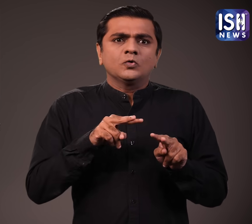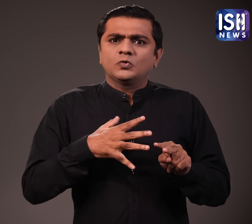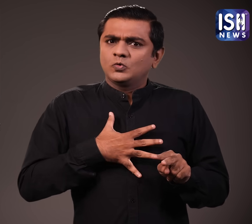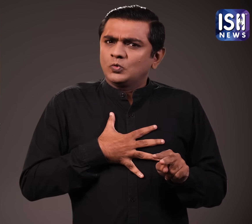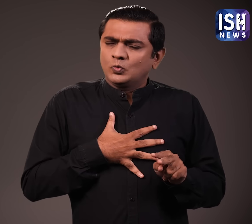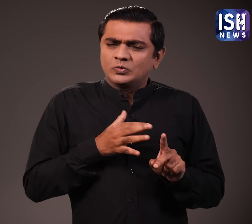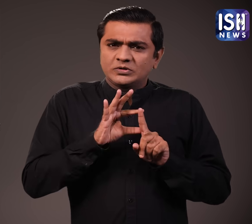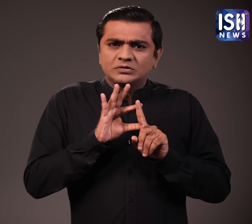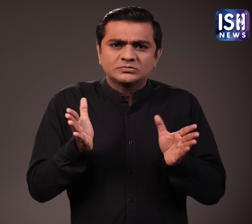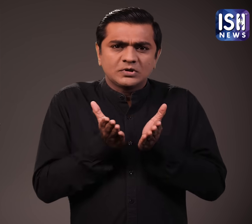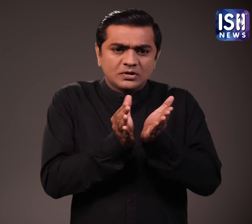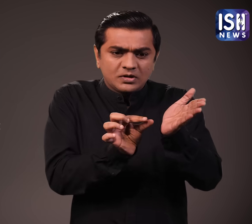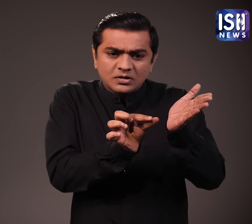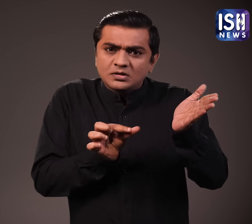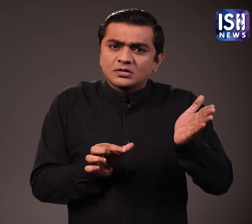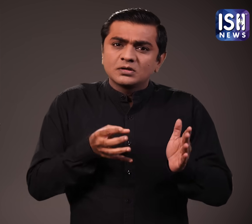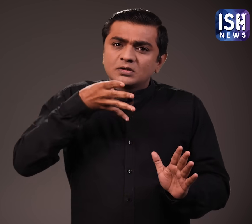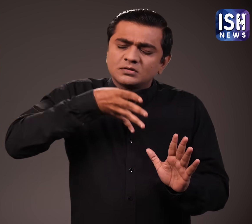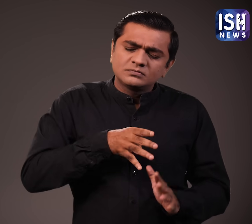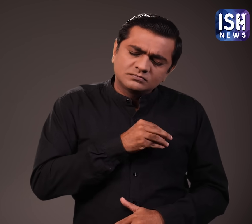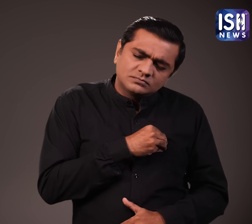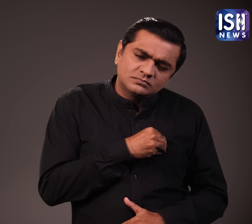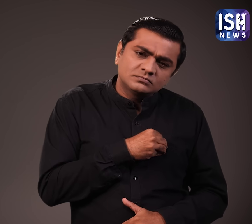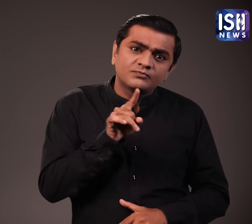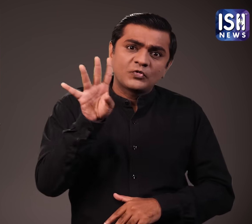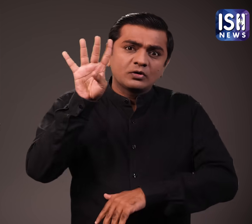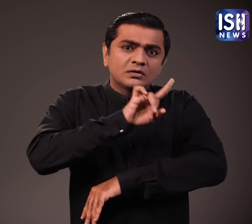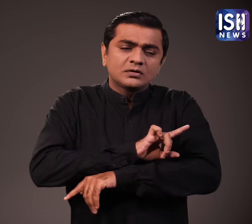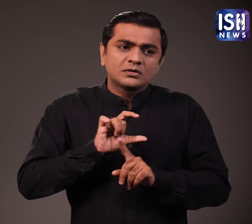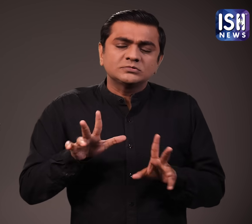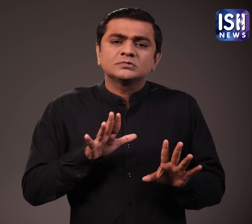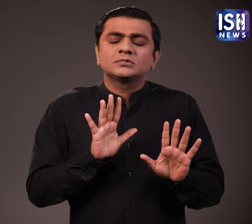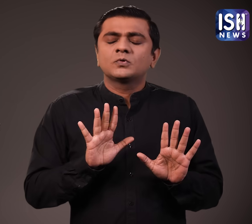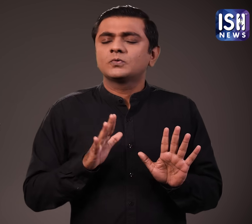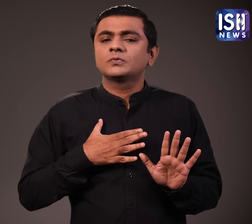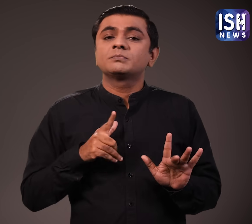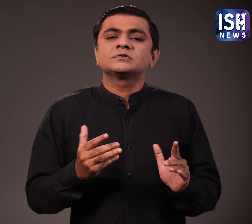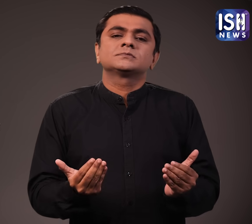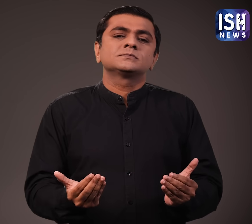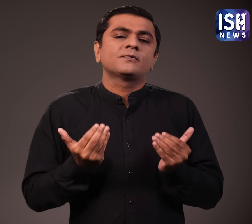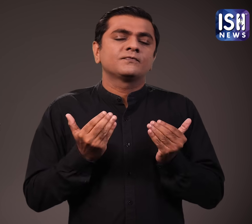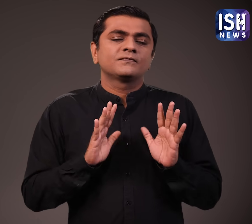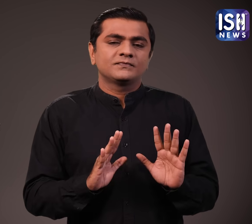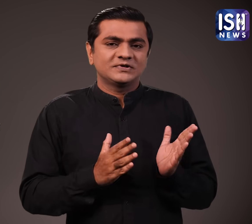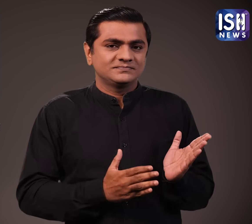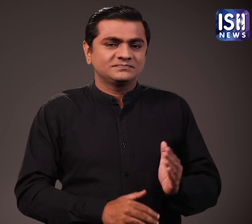Shocking to see for the 4 men endured 14 days on the ship.